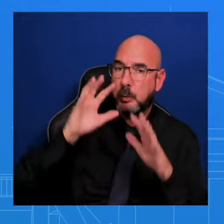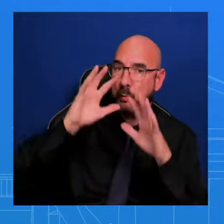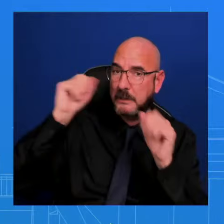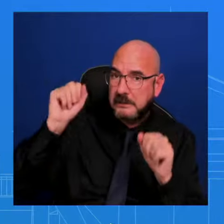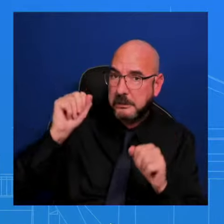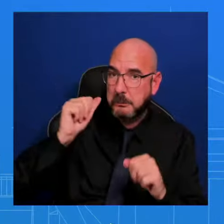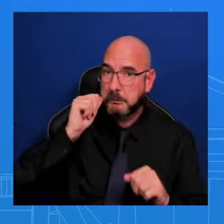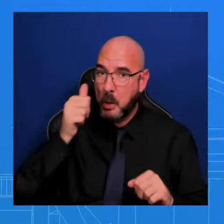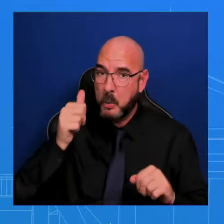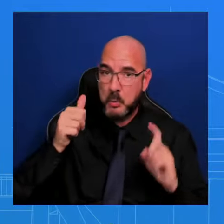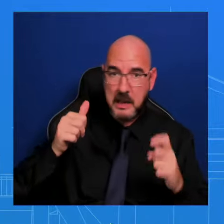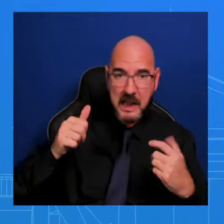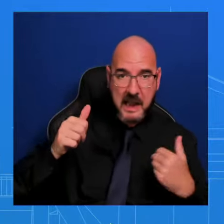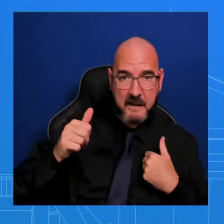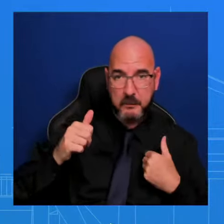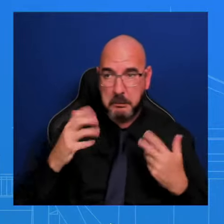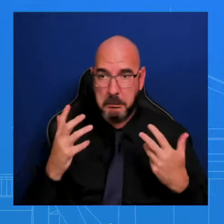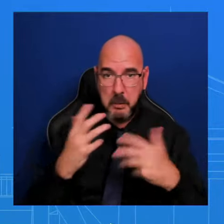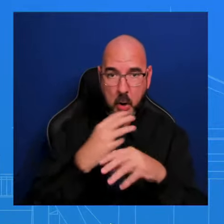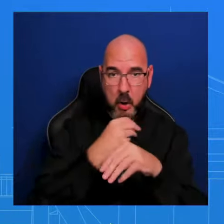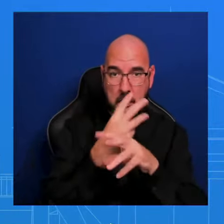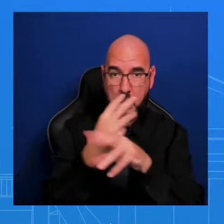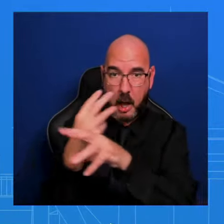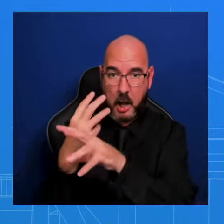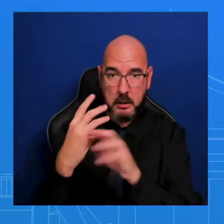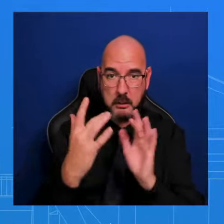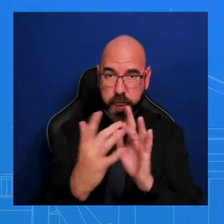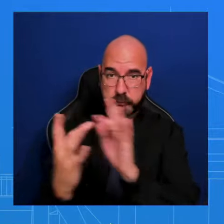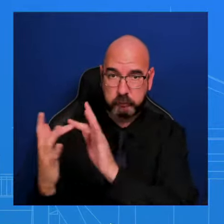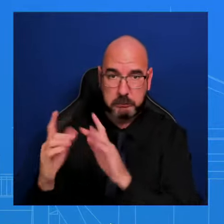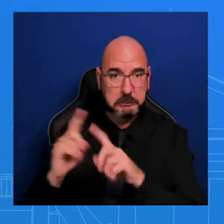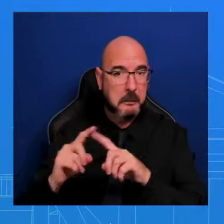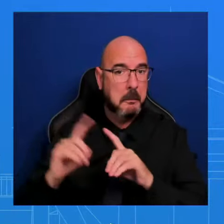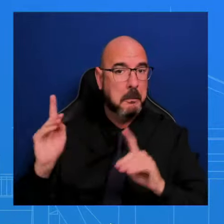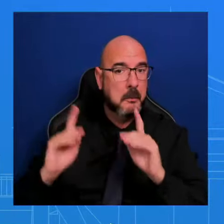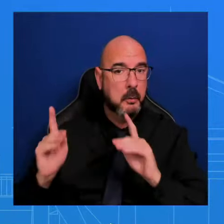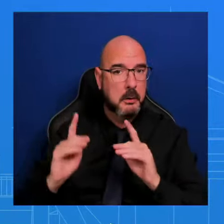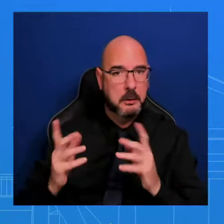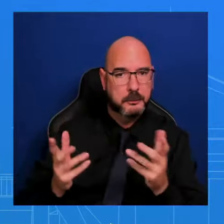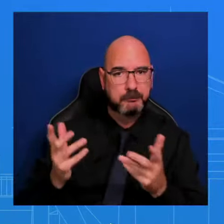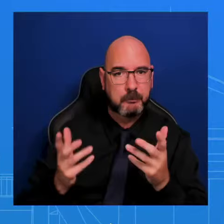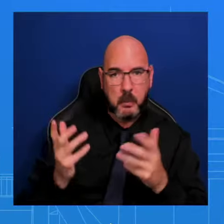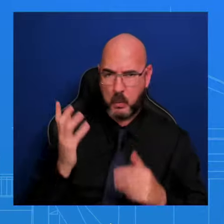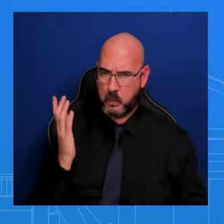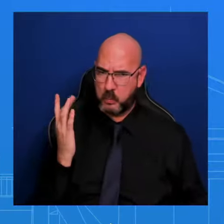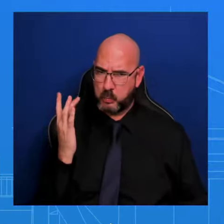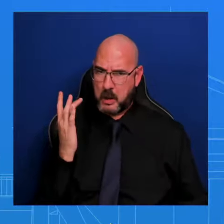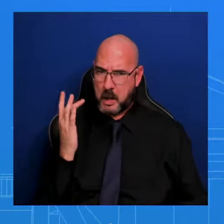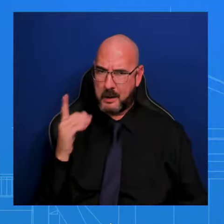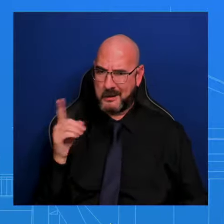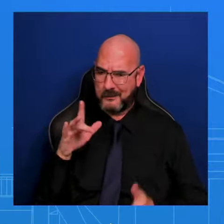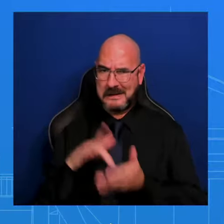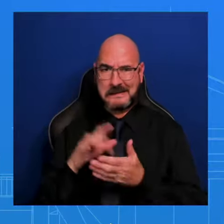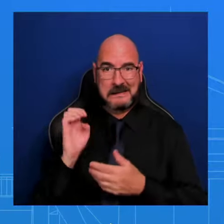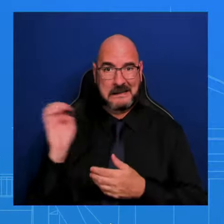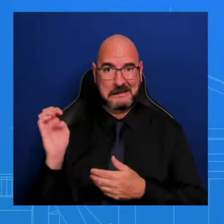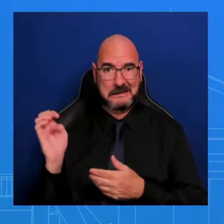had to make if it had not been this crisis in the Mid-East. And how -- you know, you -- are you going to keep the Prime Minister of Australia waiting while Bibi --